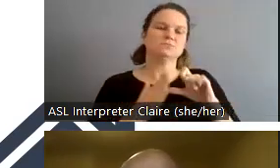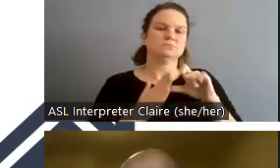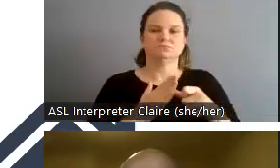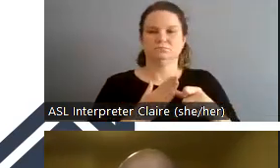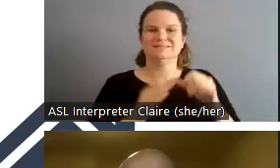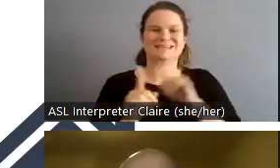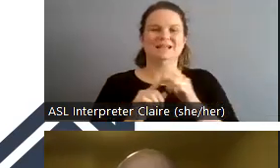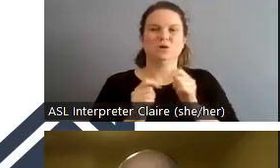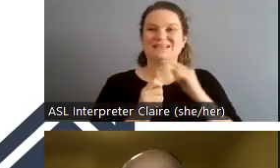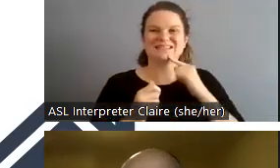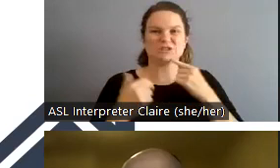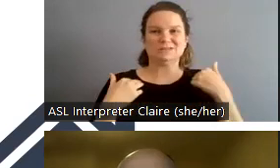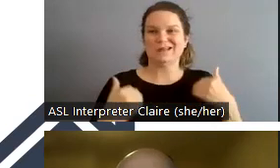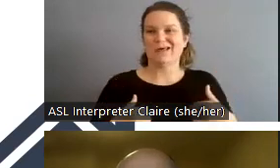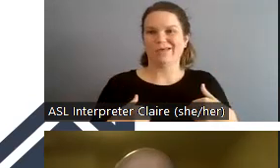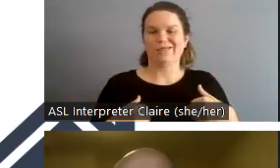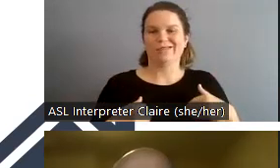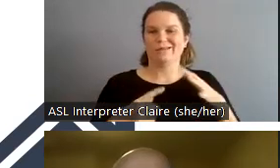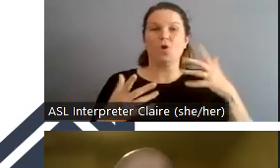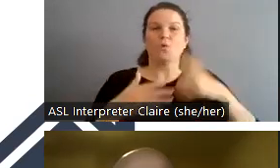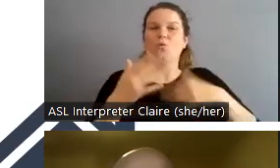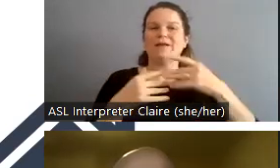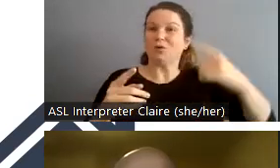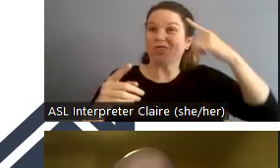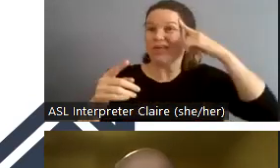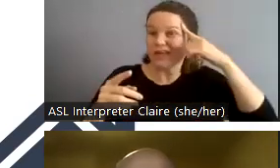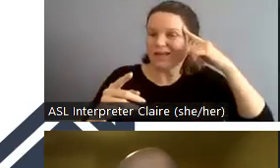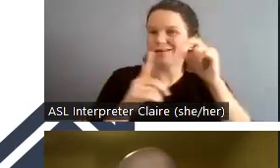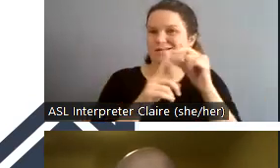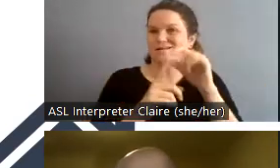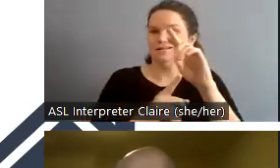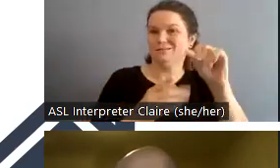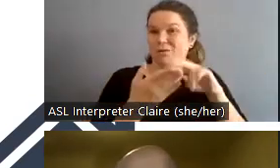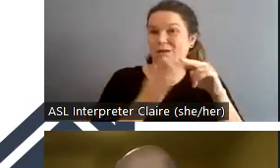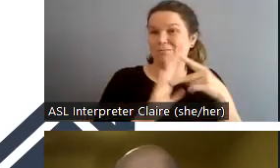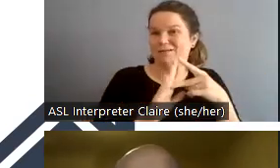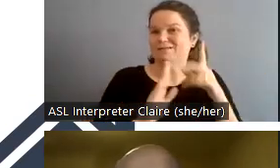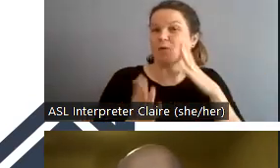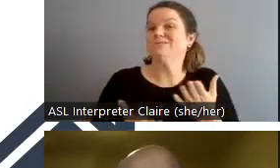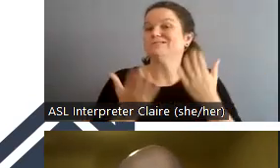health condition, to kind of say whatever your preconception of a disability is, it